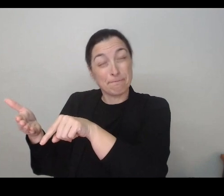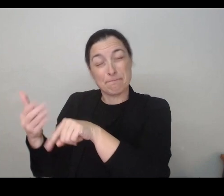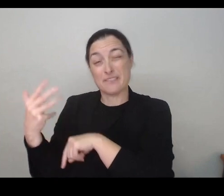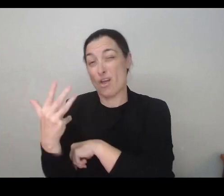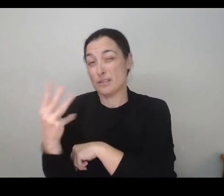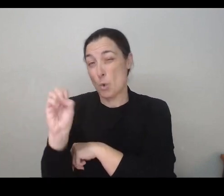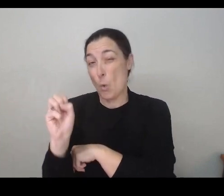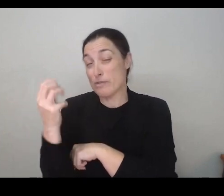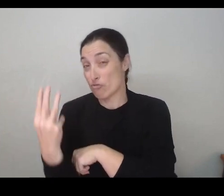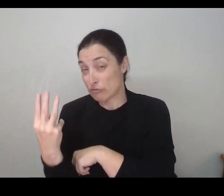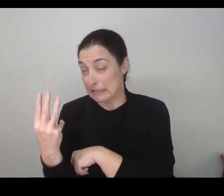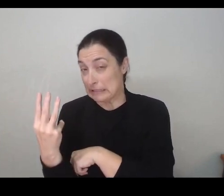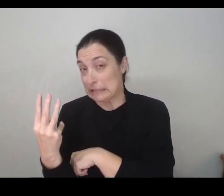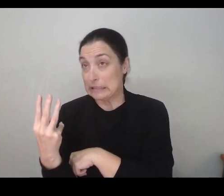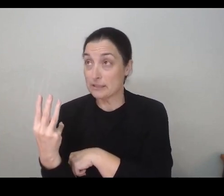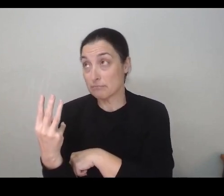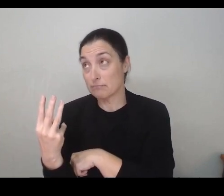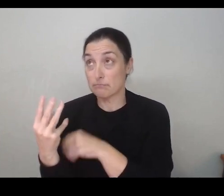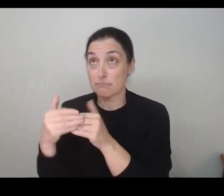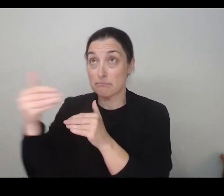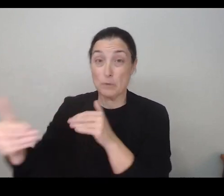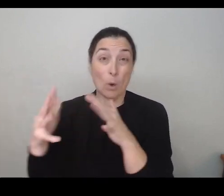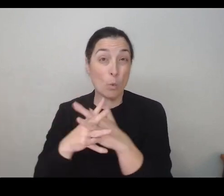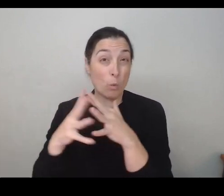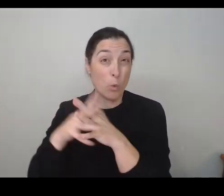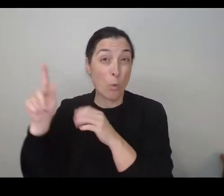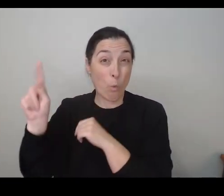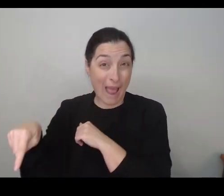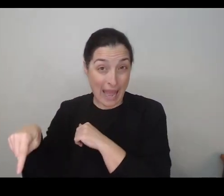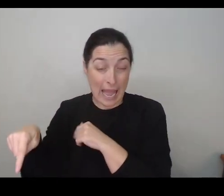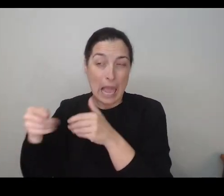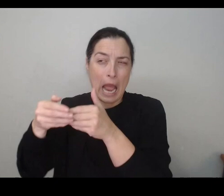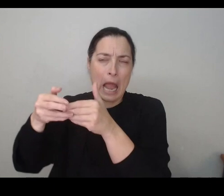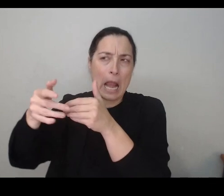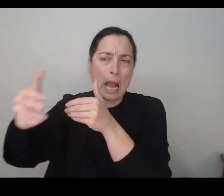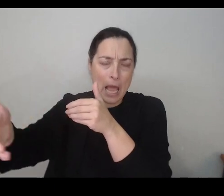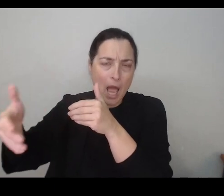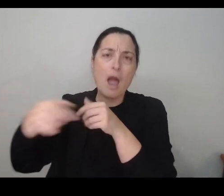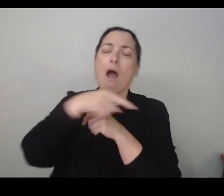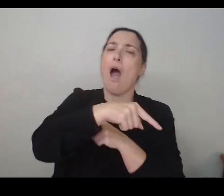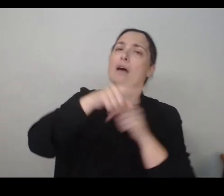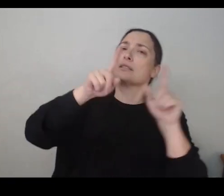and just after the first World War, to reconstitute his work and to see what really happened.